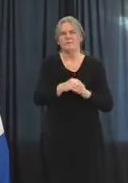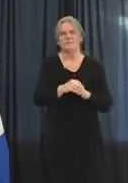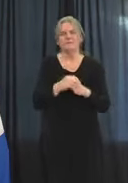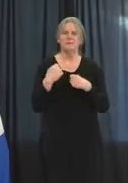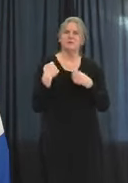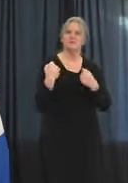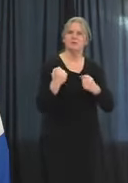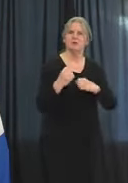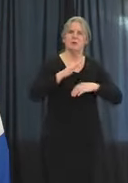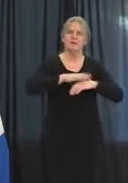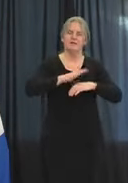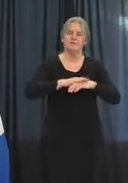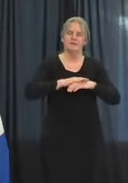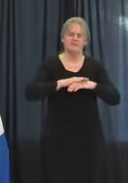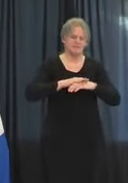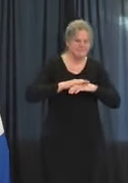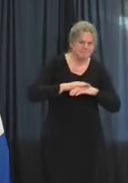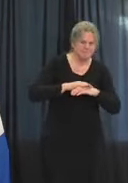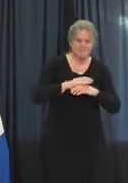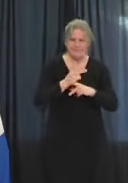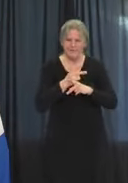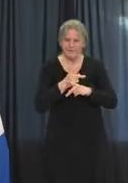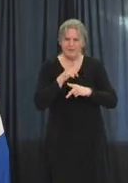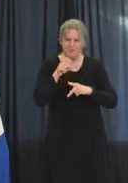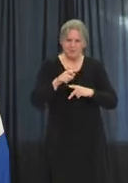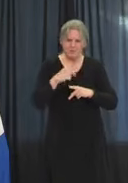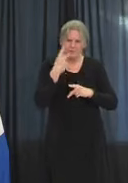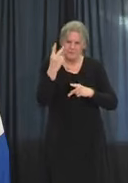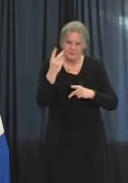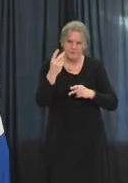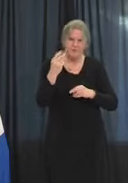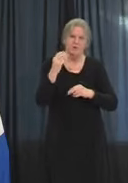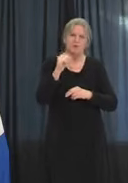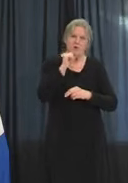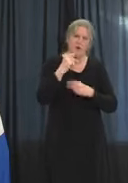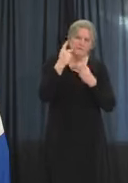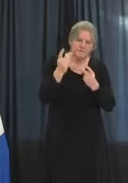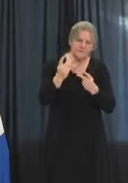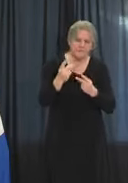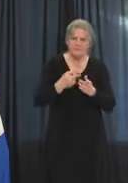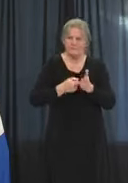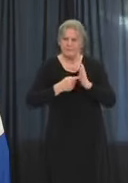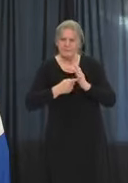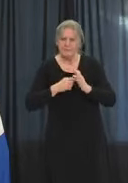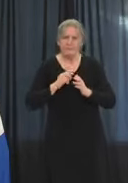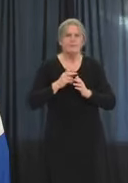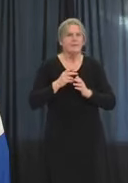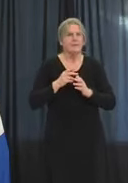A strong advisement to reconsider whether that visit is really necessary.